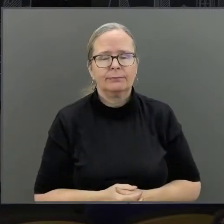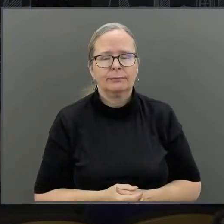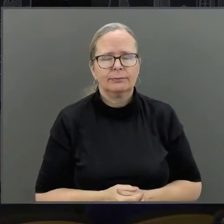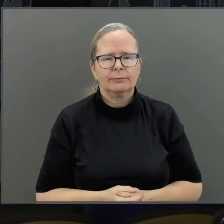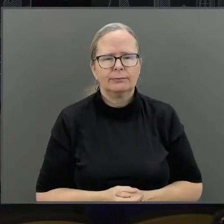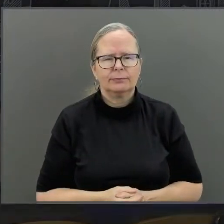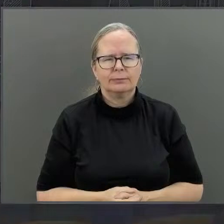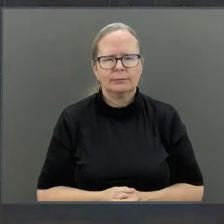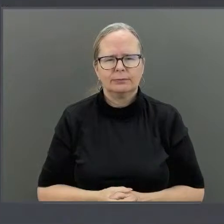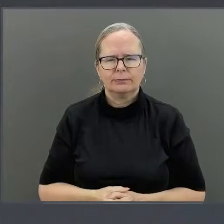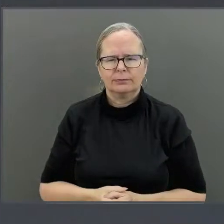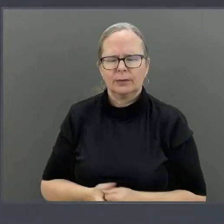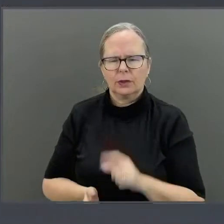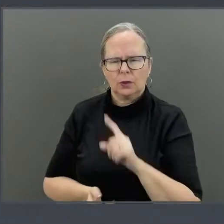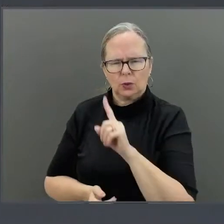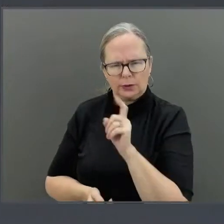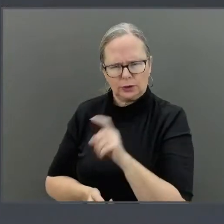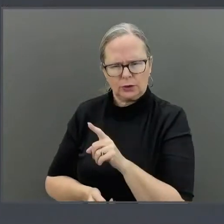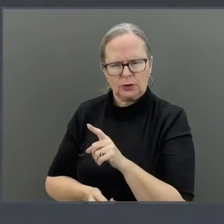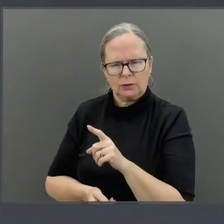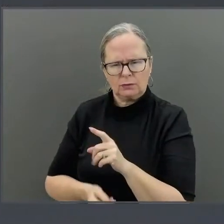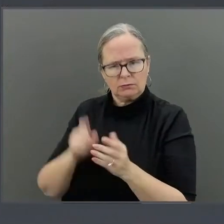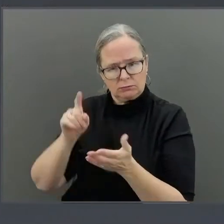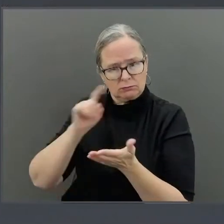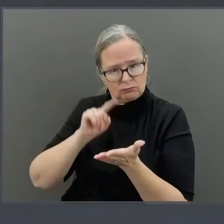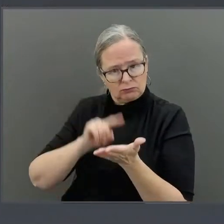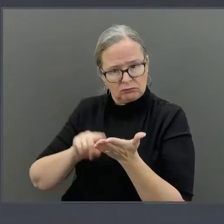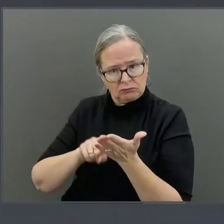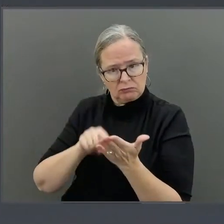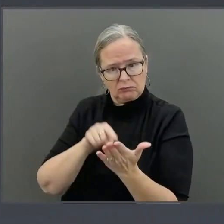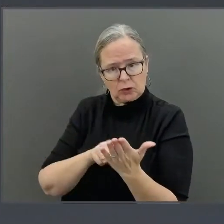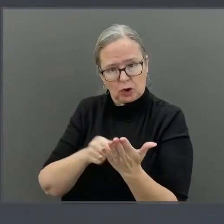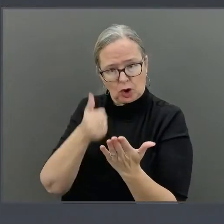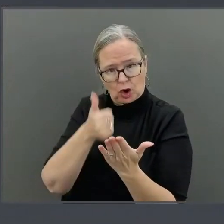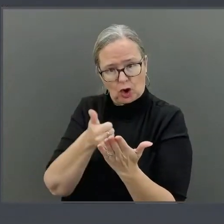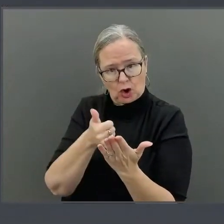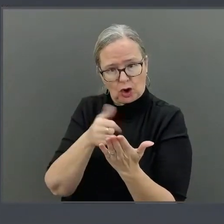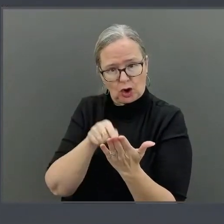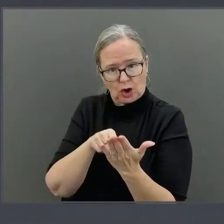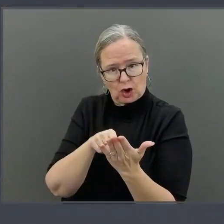prior to this incident we had no reason to believe that there were uh issues we had installed